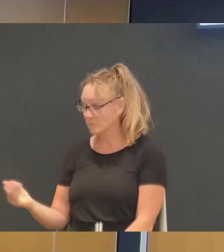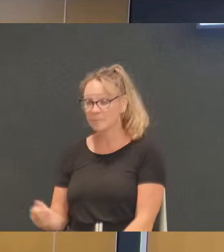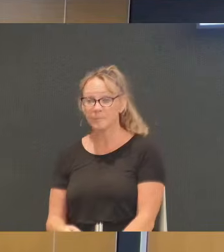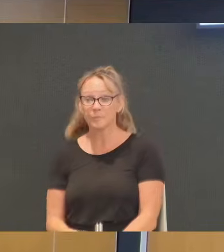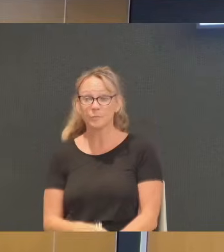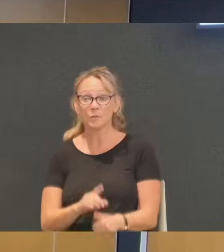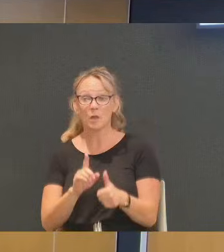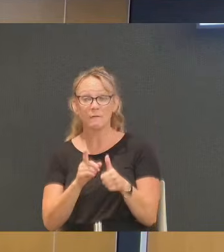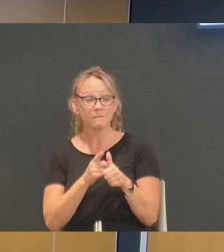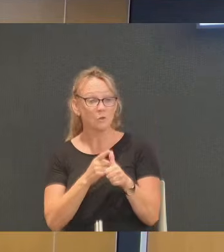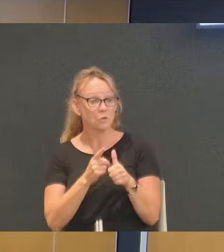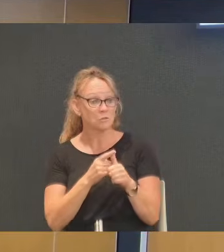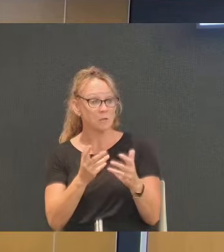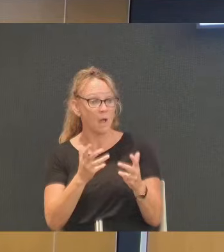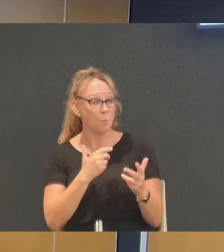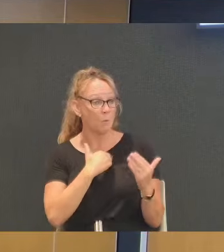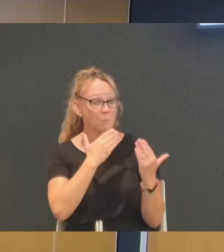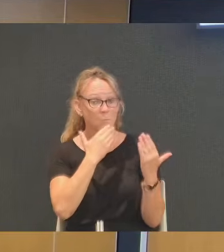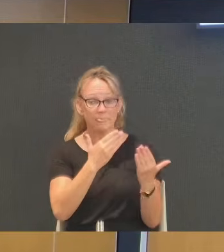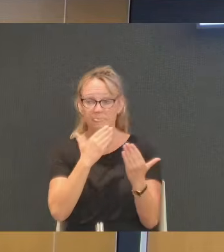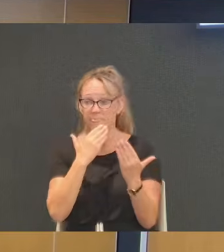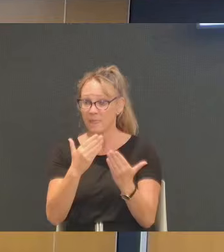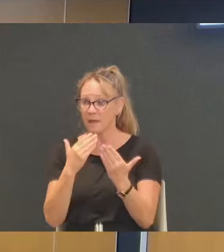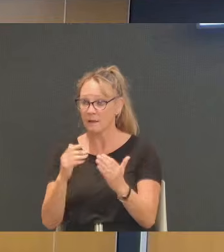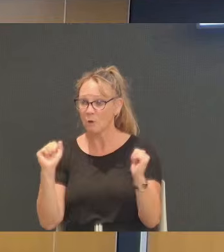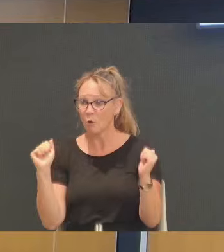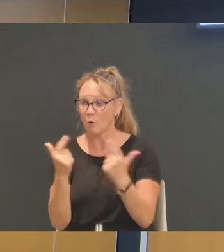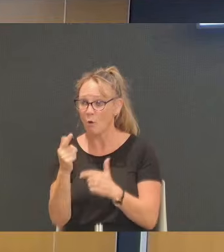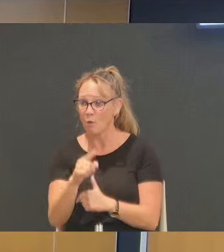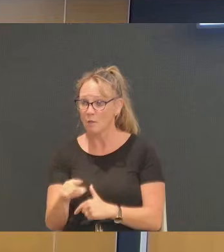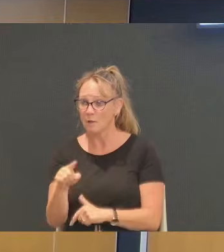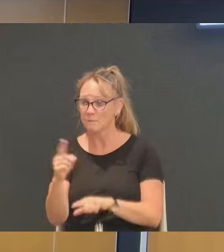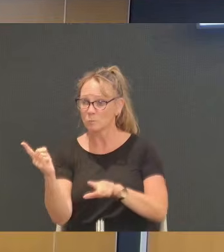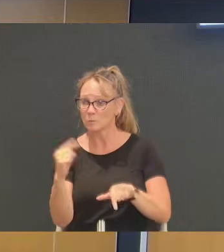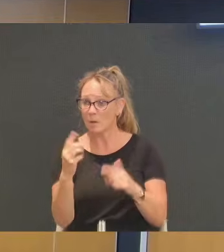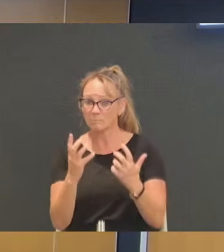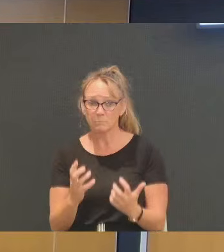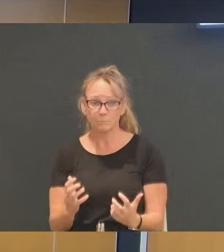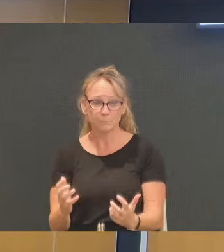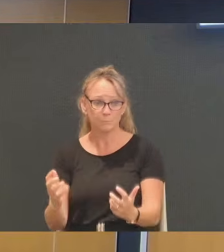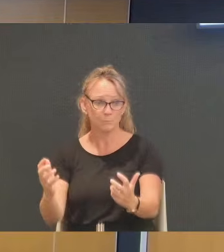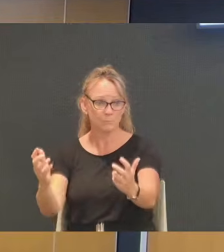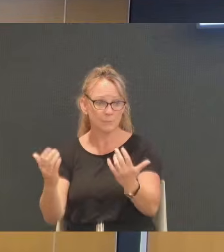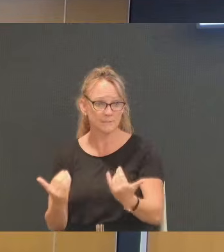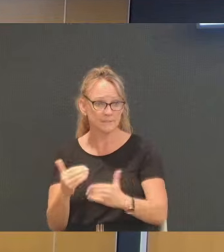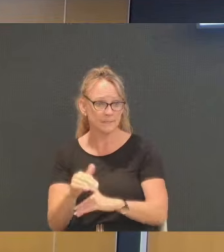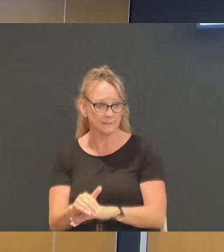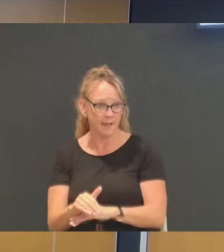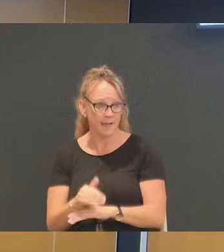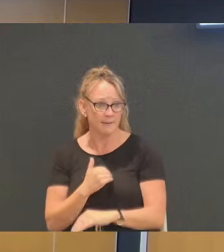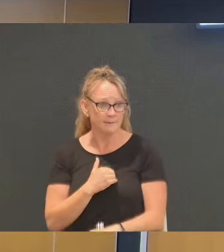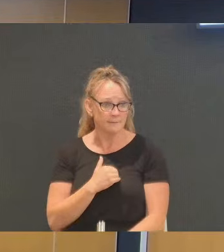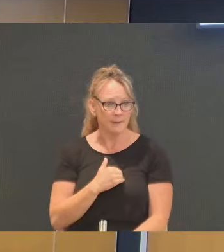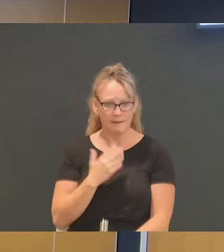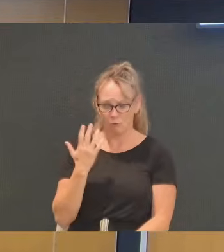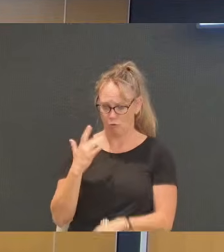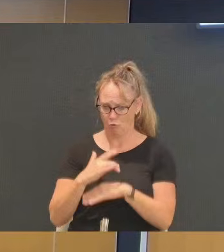to thank everyone who came out this evening and also came out earlier this week to our hearings.